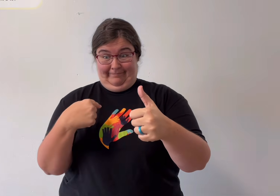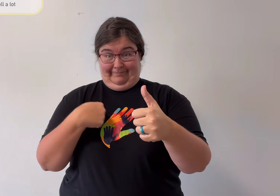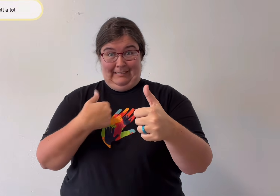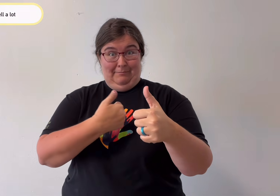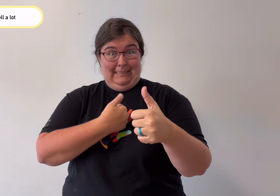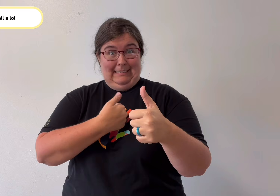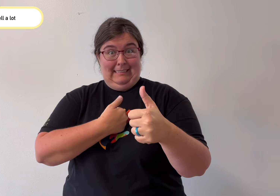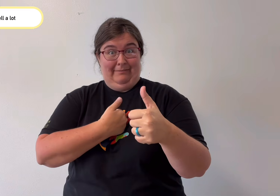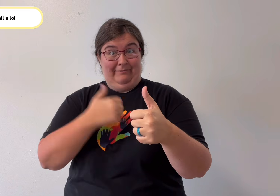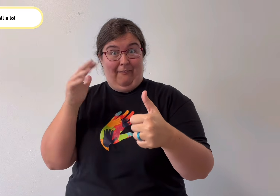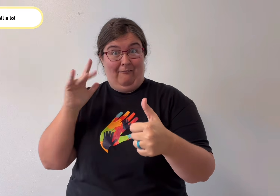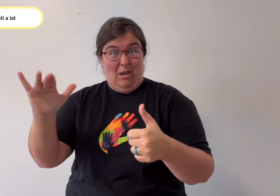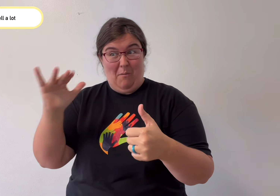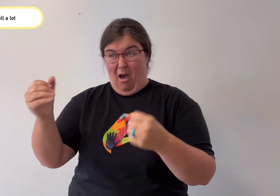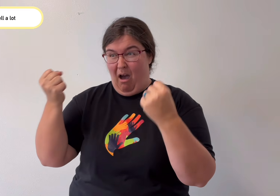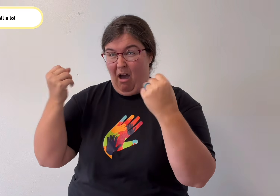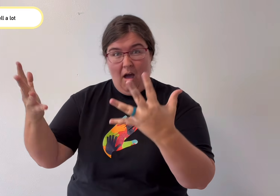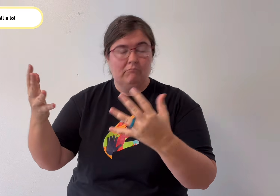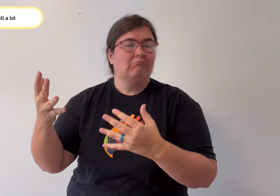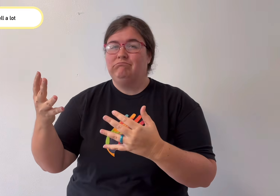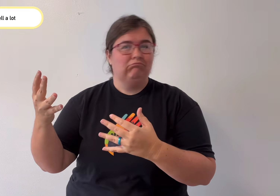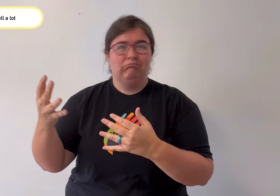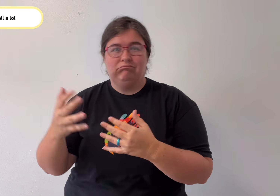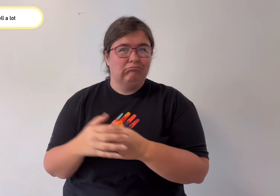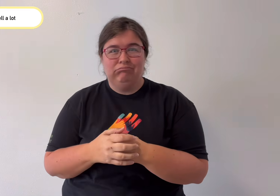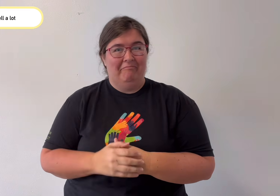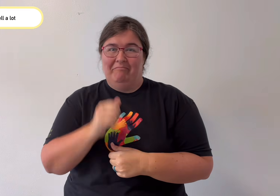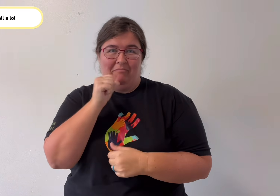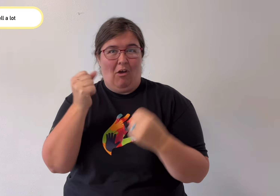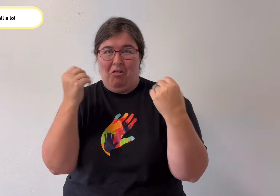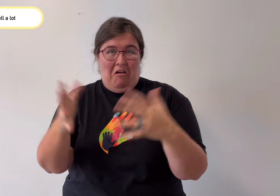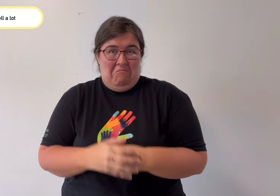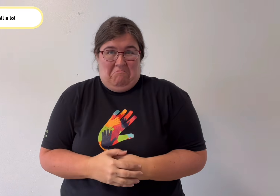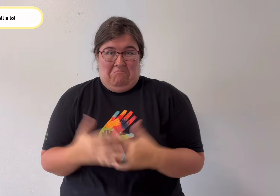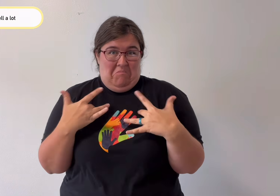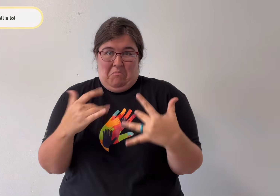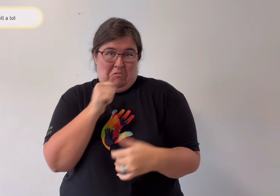First, I myself typically don't fingerspell much. I just don't do it a lot.